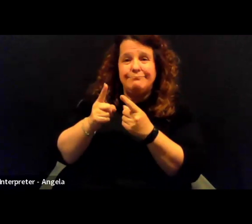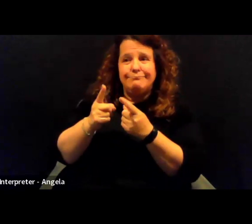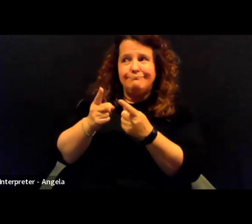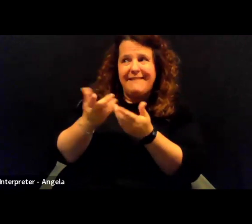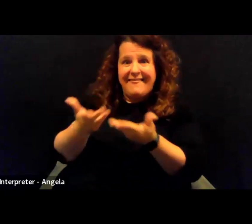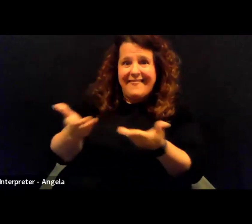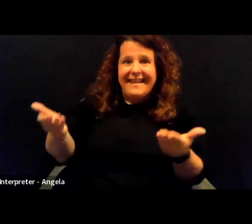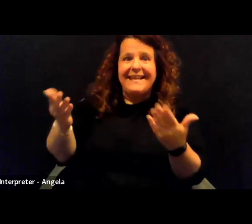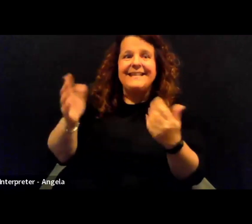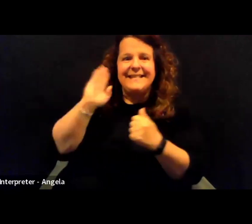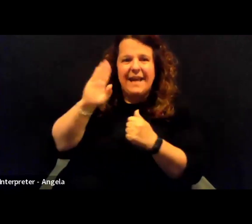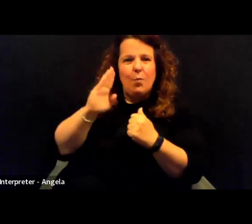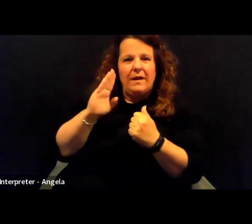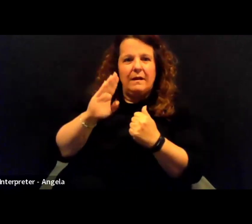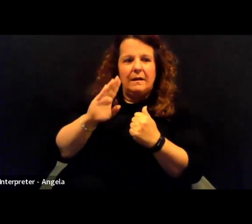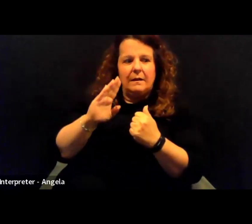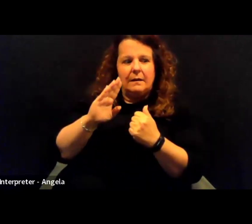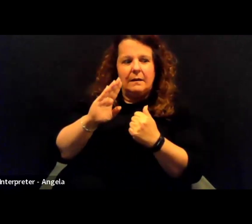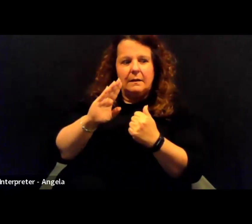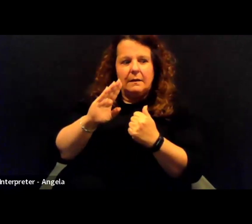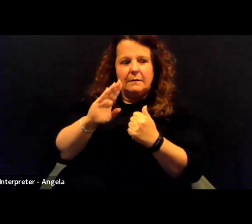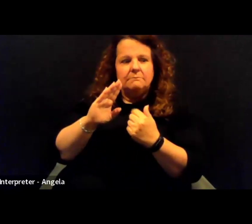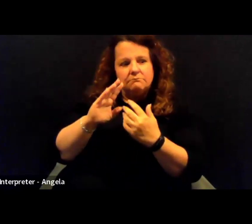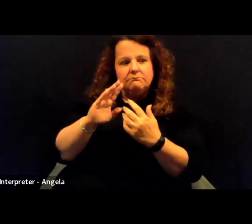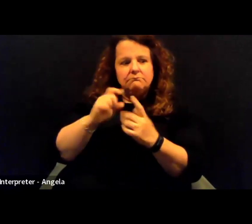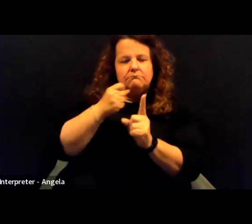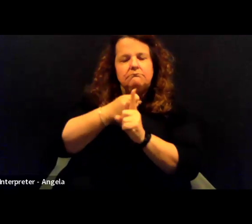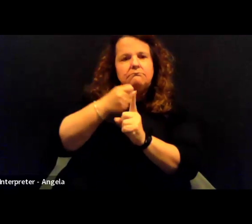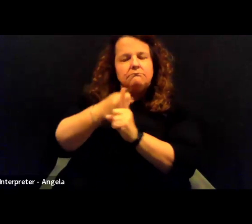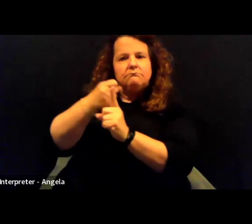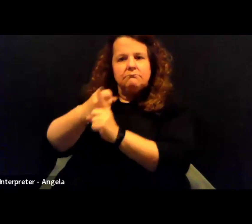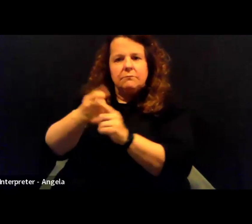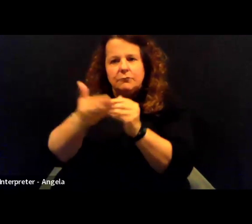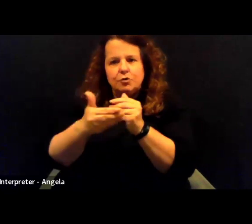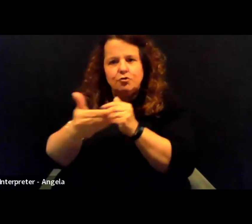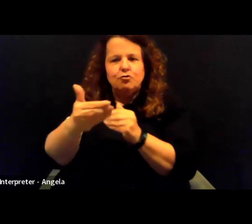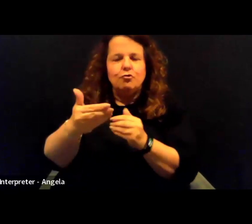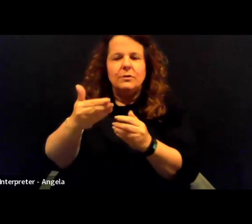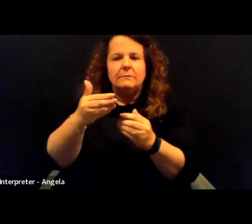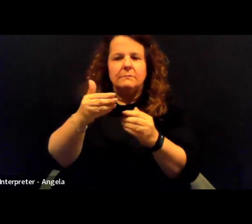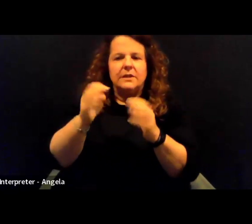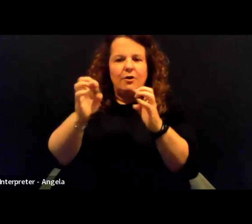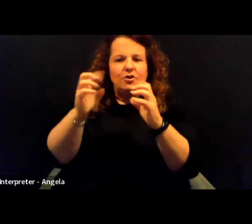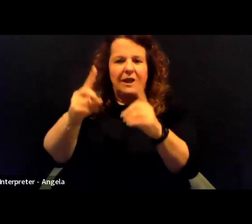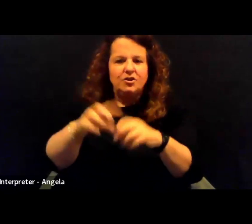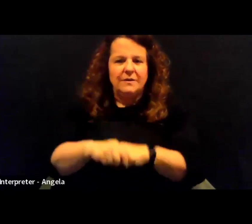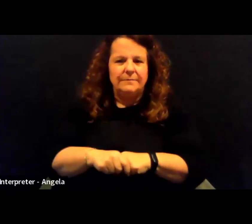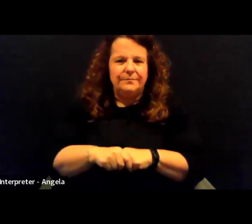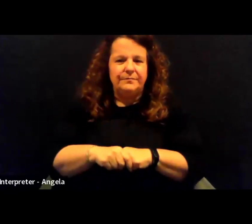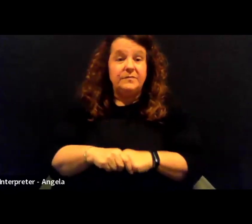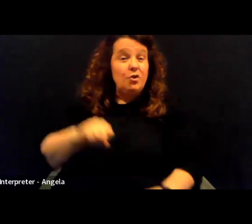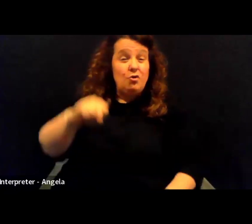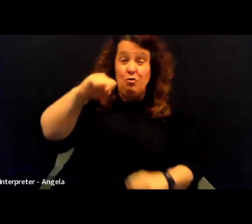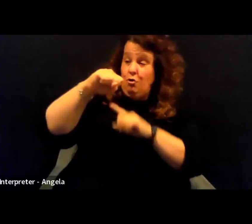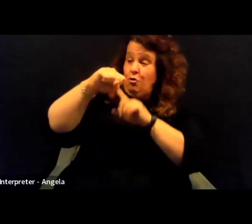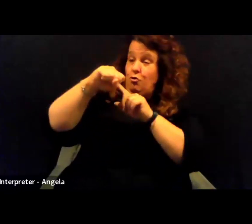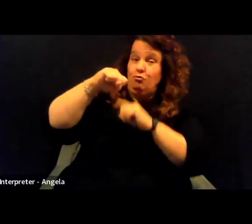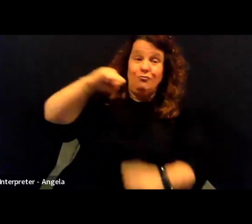I think resistance is your mind telling you that there's something you need that you don't have.